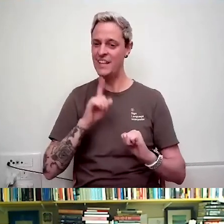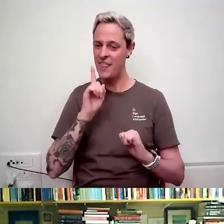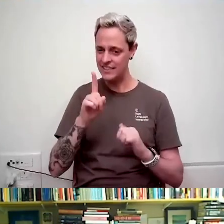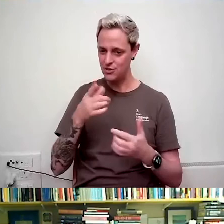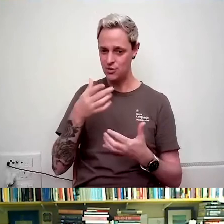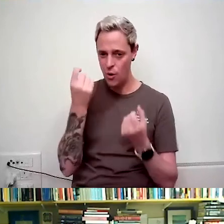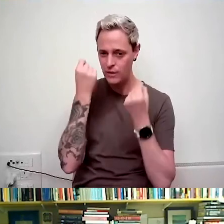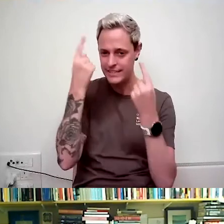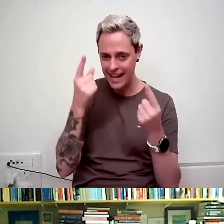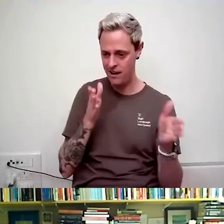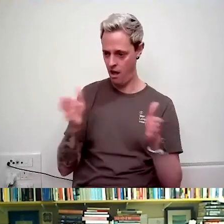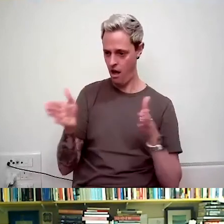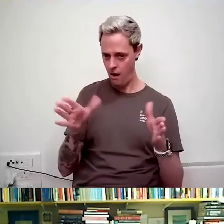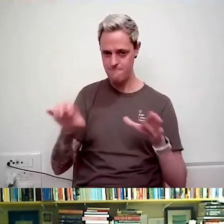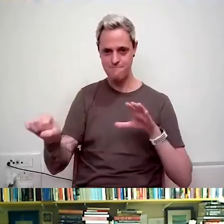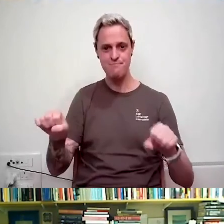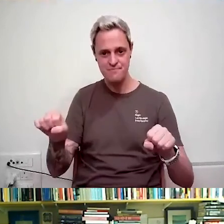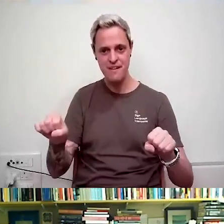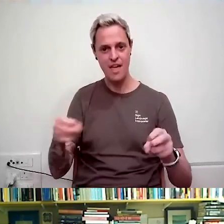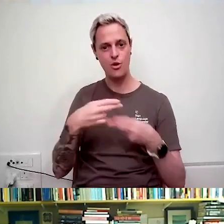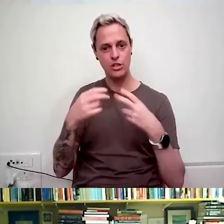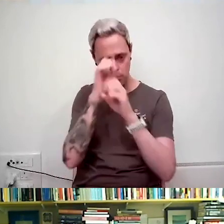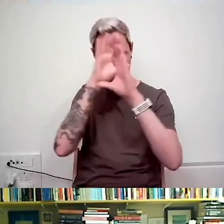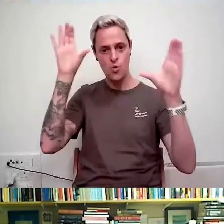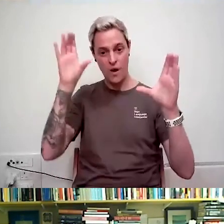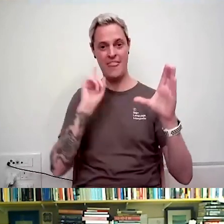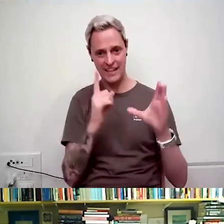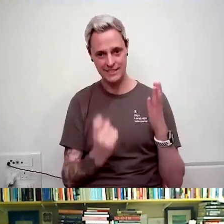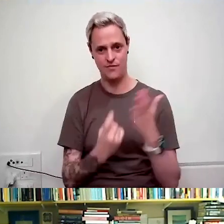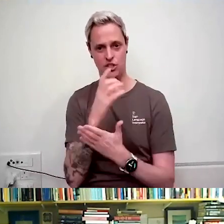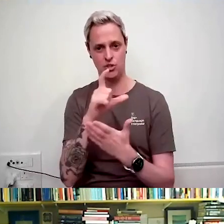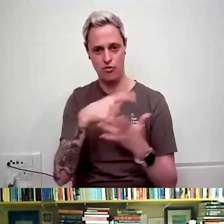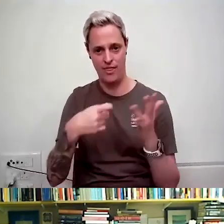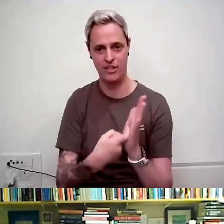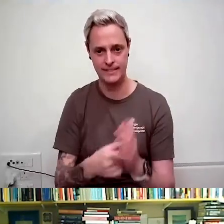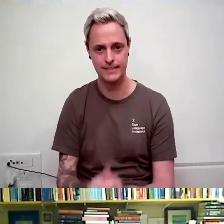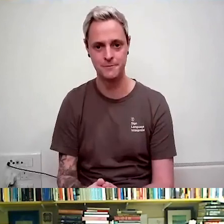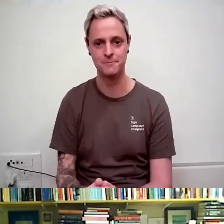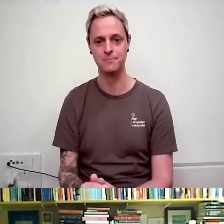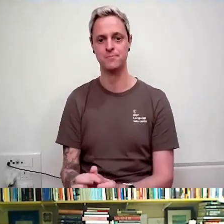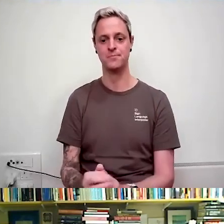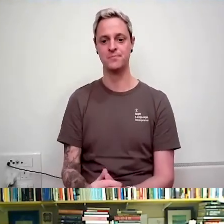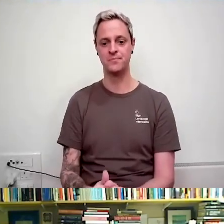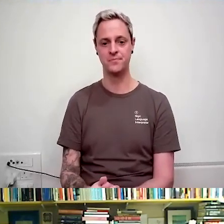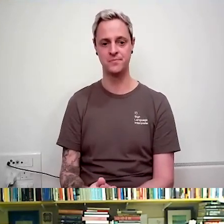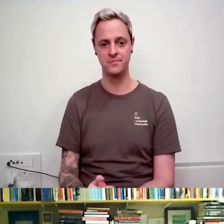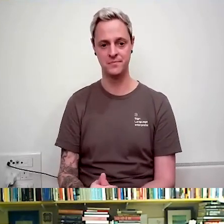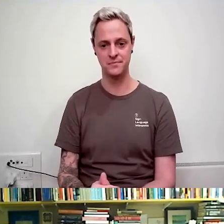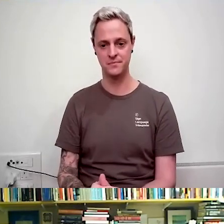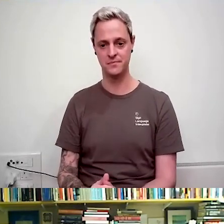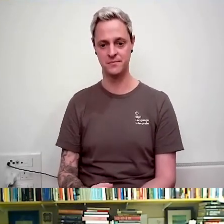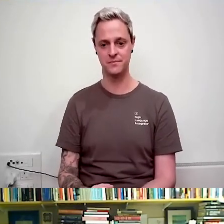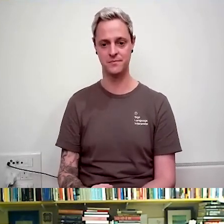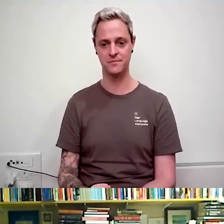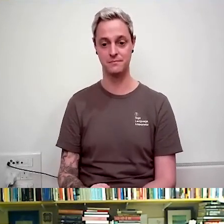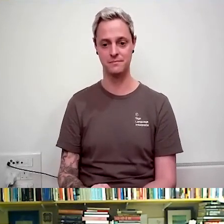to be able to spot the difference between those and I think that's really what first Corinthians is all about.